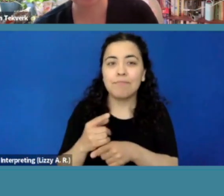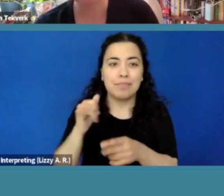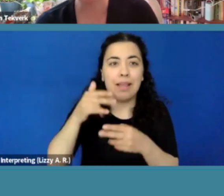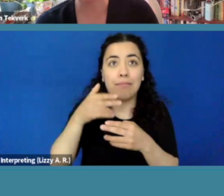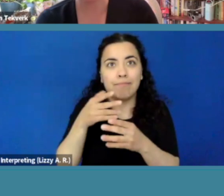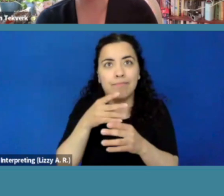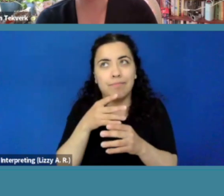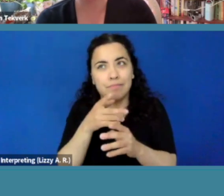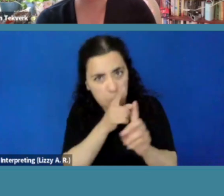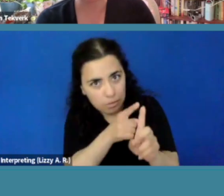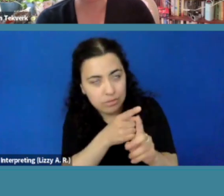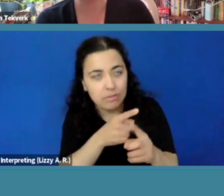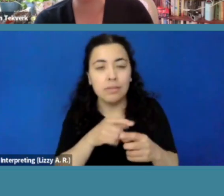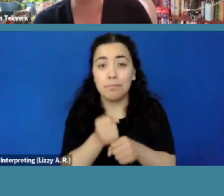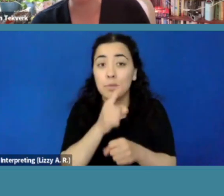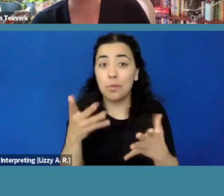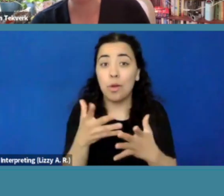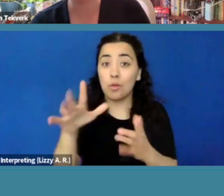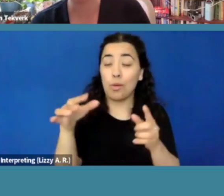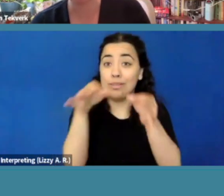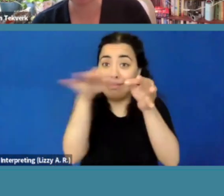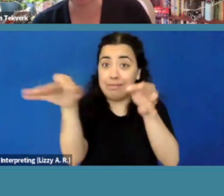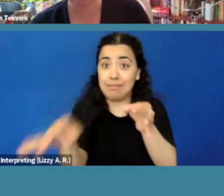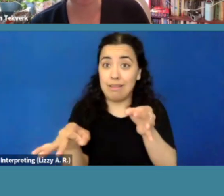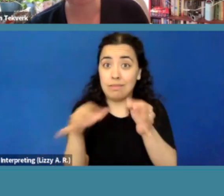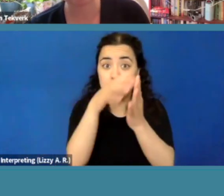You'll want to make sure that text can be read by a screen reader.